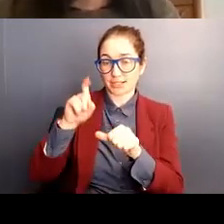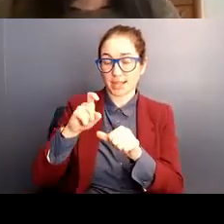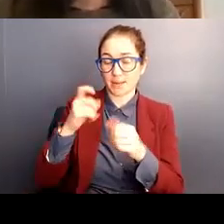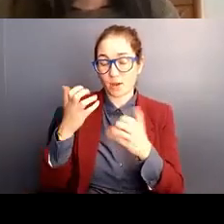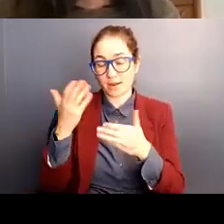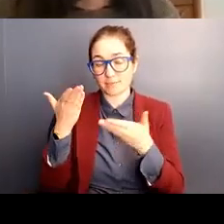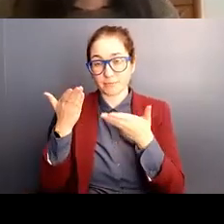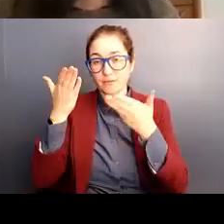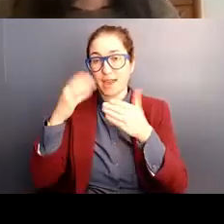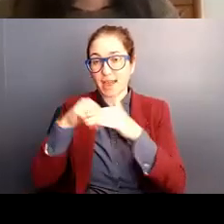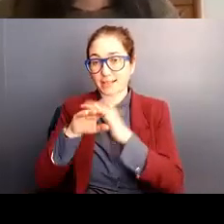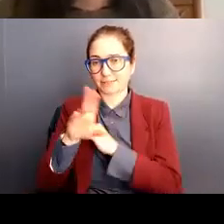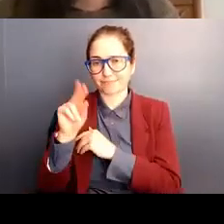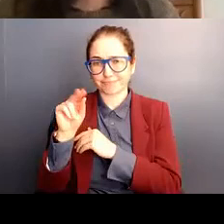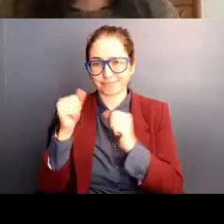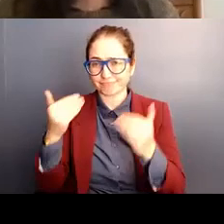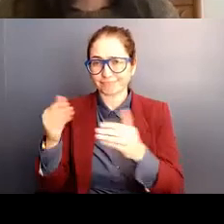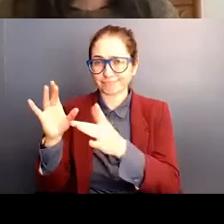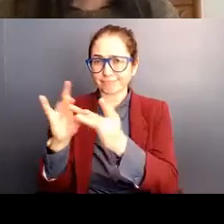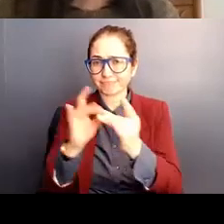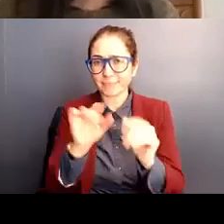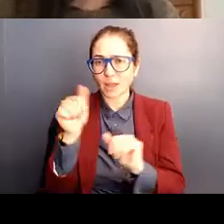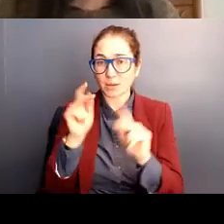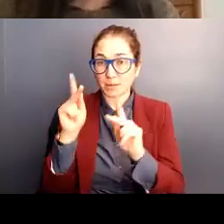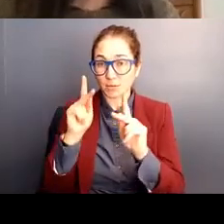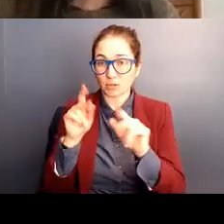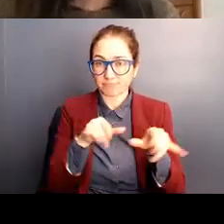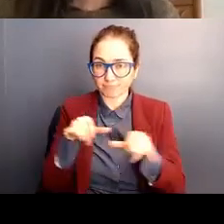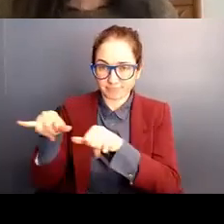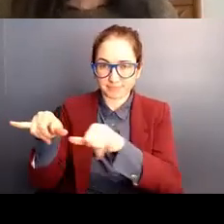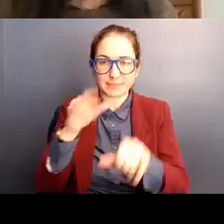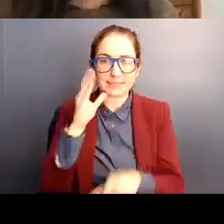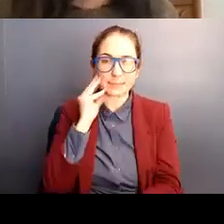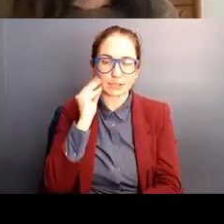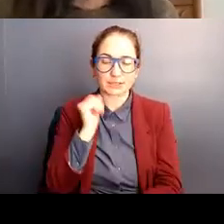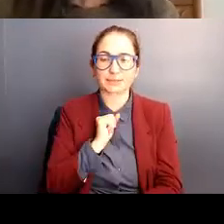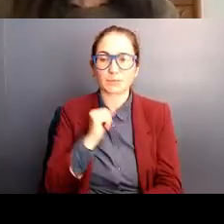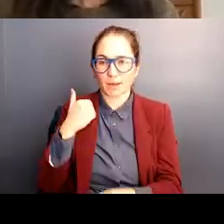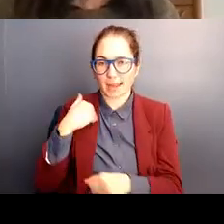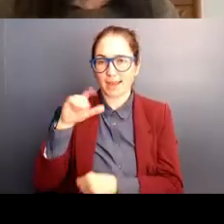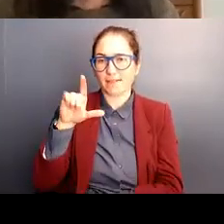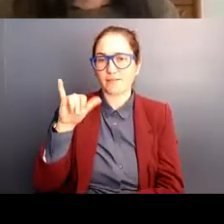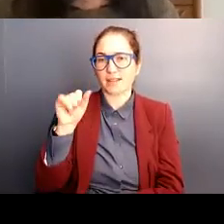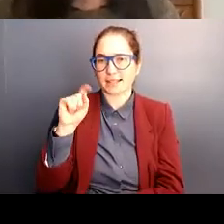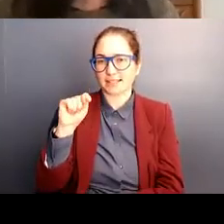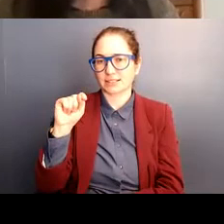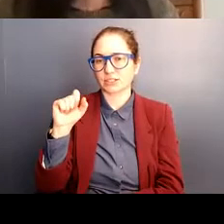services. So you can get connected with other people that have done that as well. We do have a Listserv where people ask lots of different